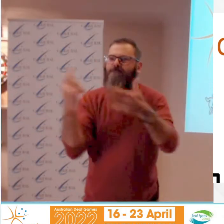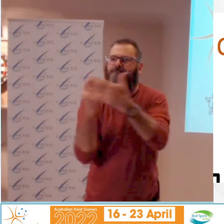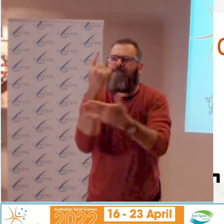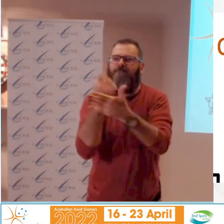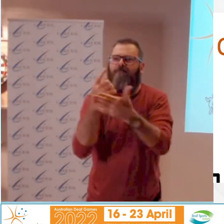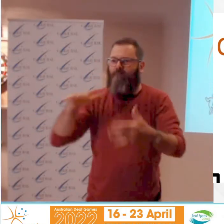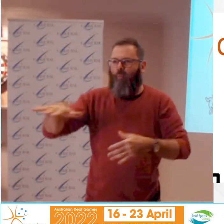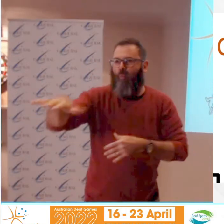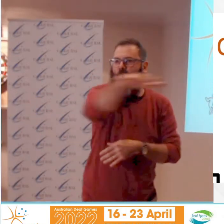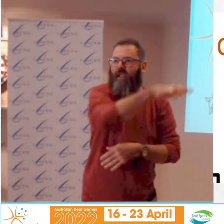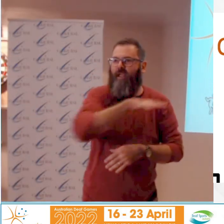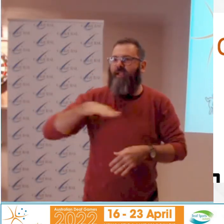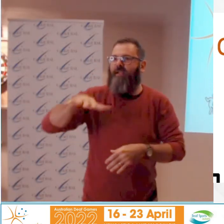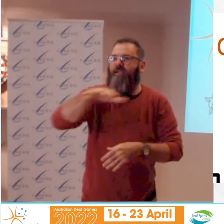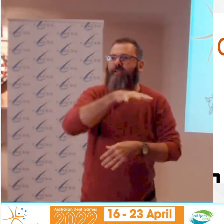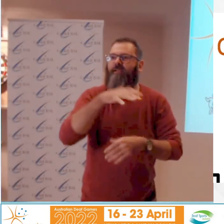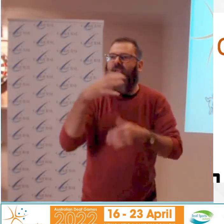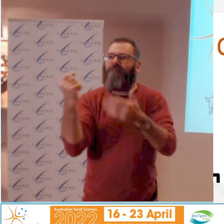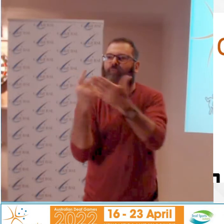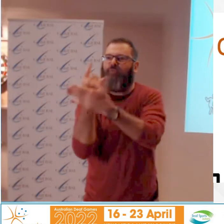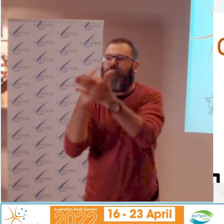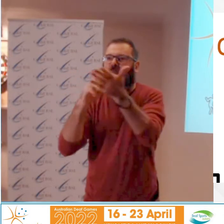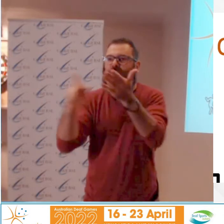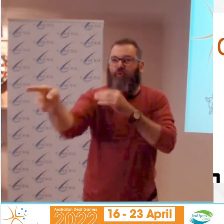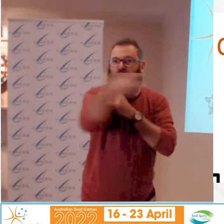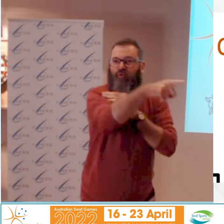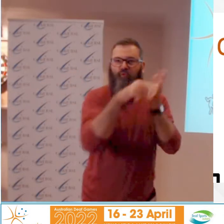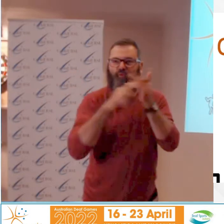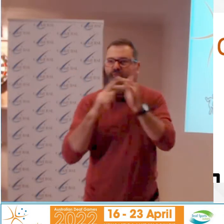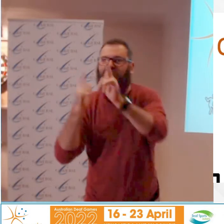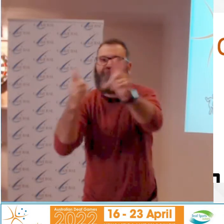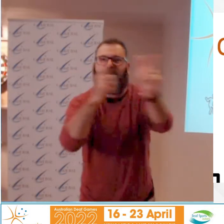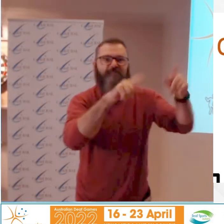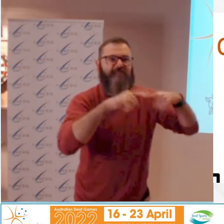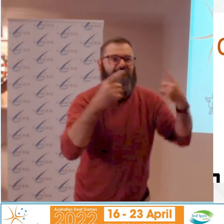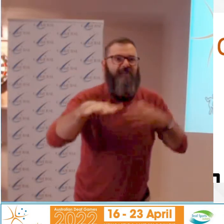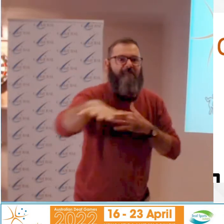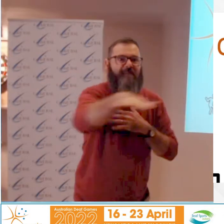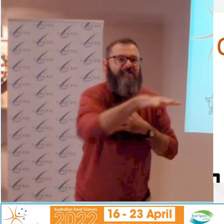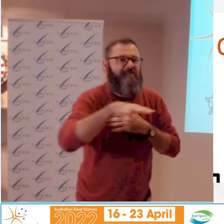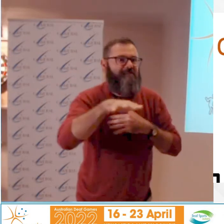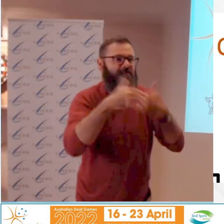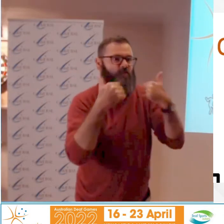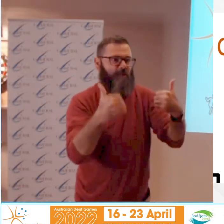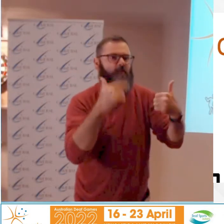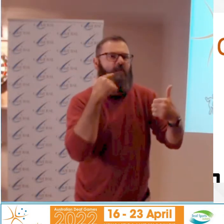Lake Macquarie area but we will have events for you and we want to make sure that you can get to